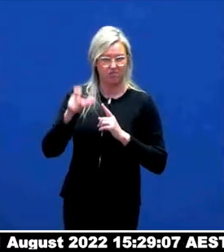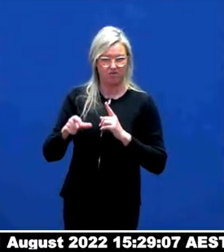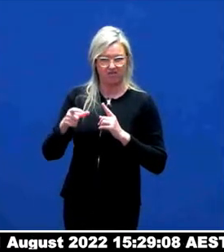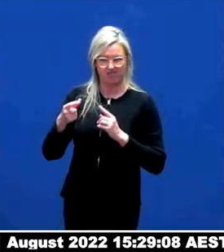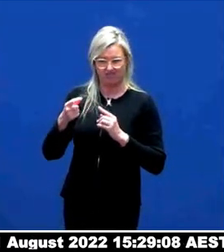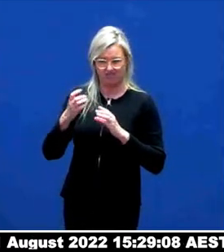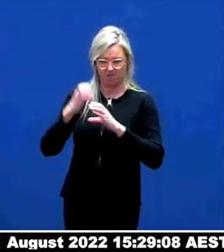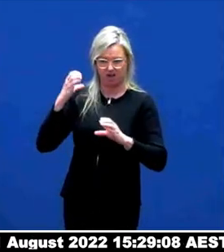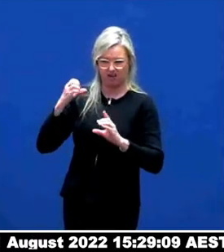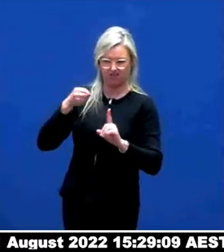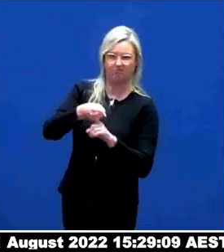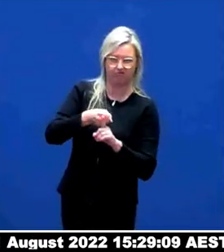can't keep himself out of petty crime.